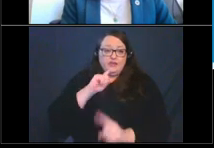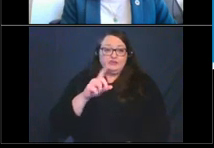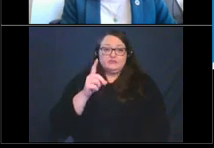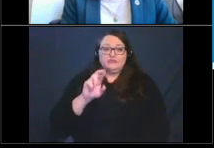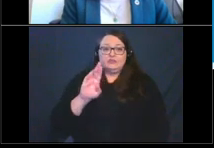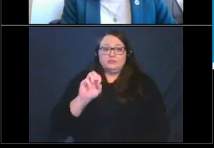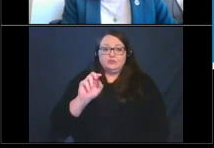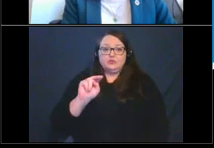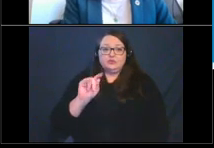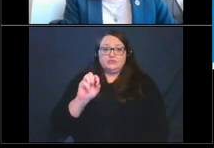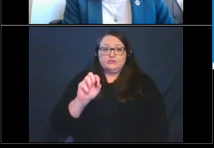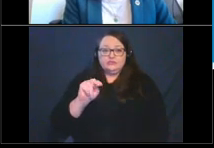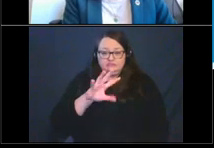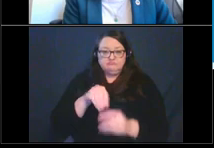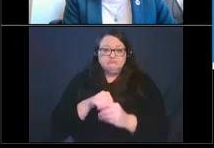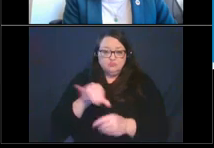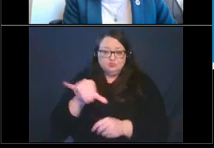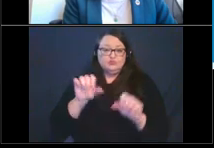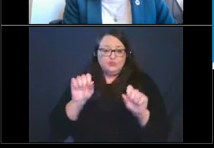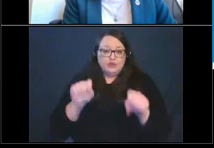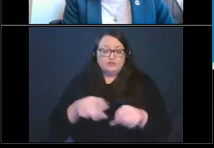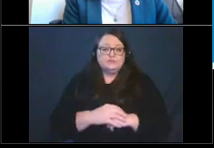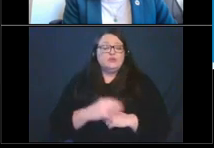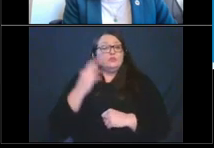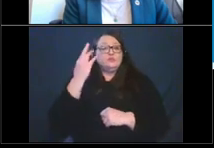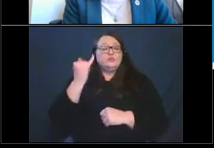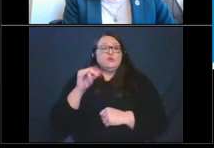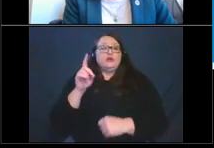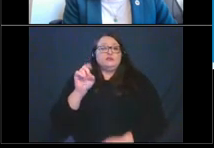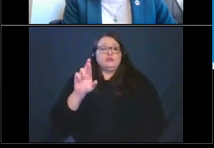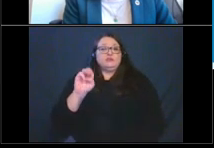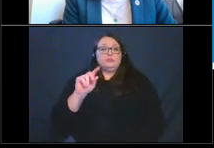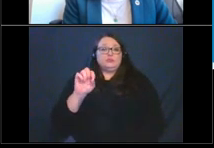also the reason why, you know, for the guidance that Dr. Bernstein mentioned, like, we're looking